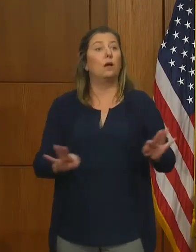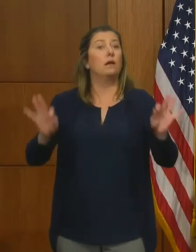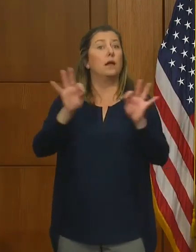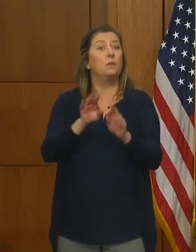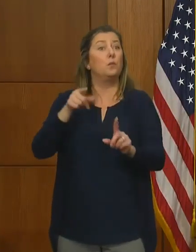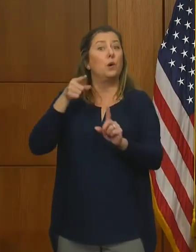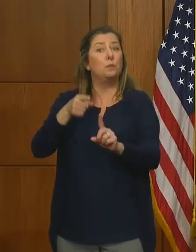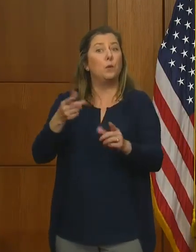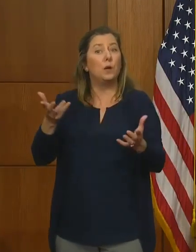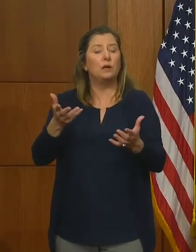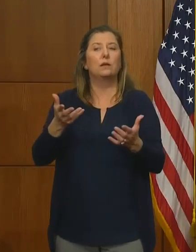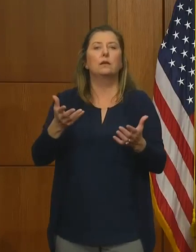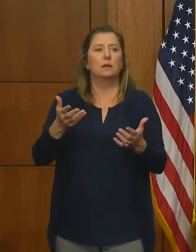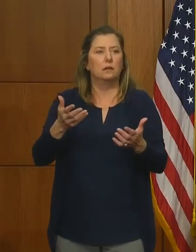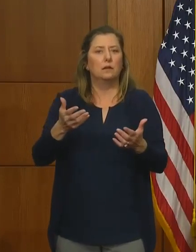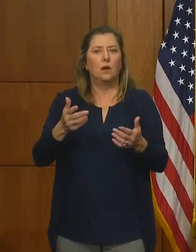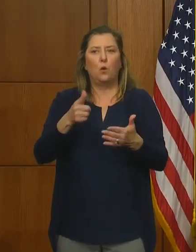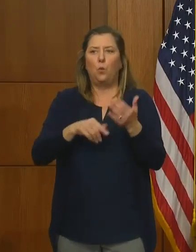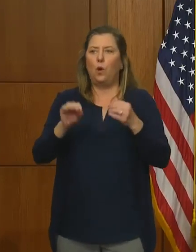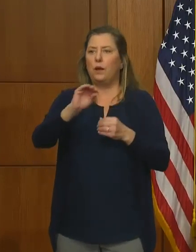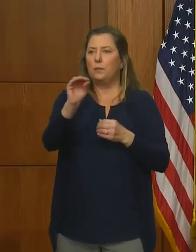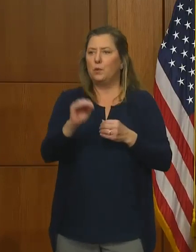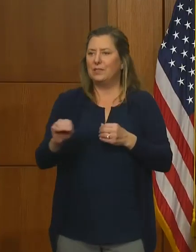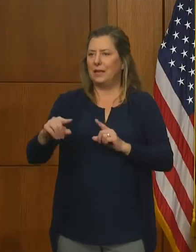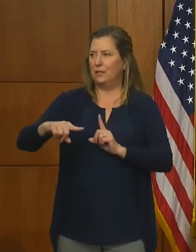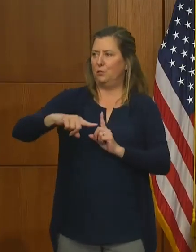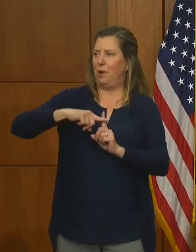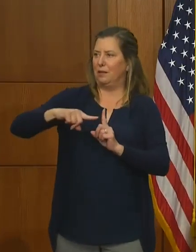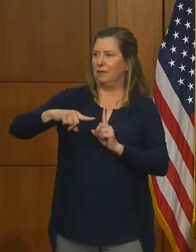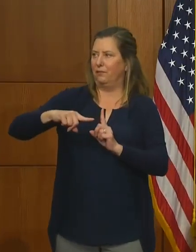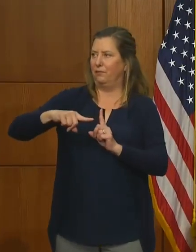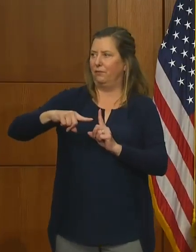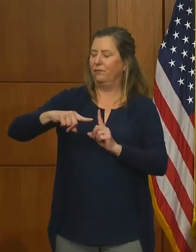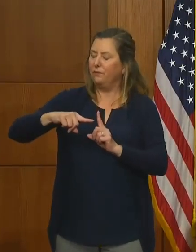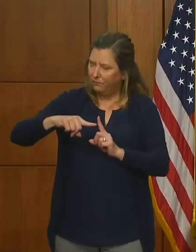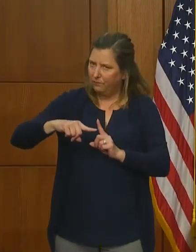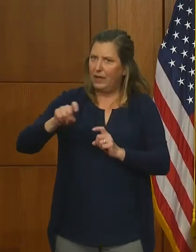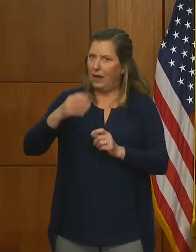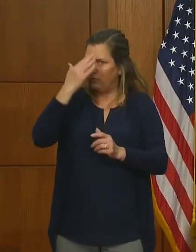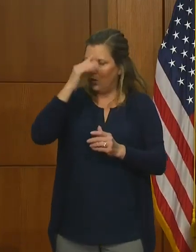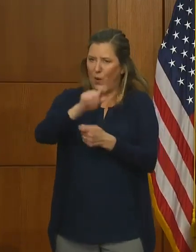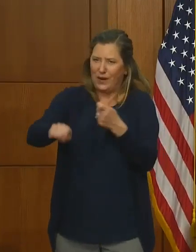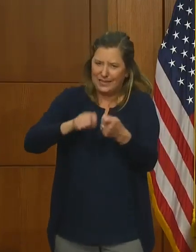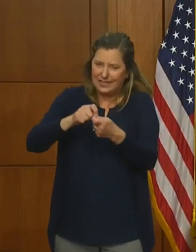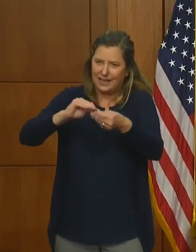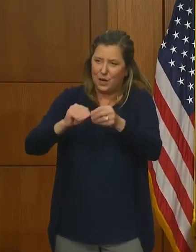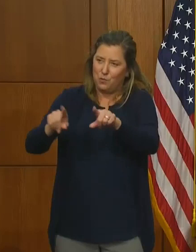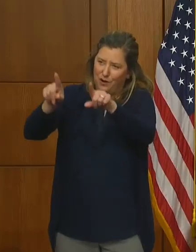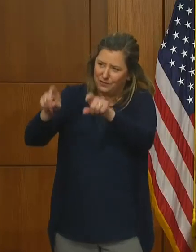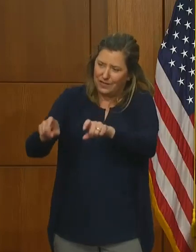INDICATED A LITTLE WHILE AGO WE ARE. ONE OF THE IMPORTANT POINTS ARE LOOKING AT IS THE-